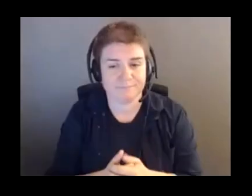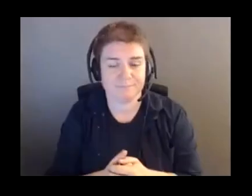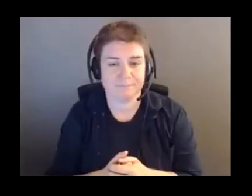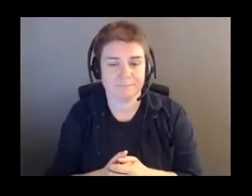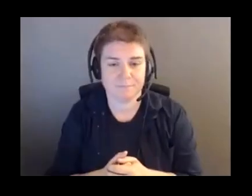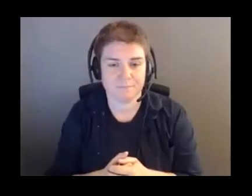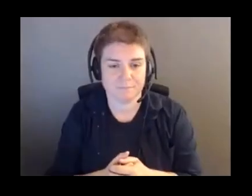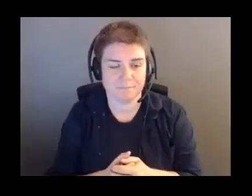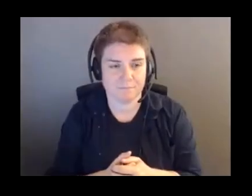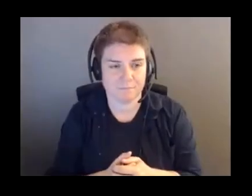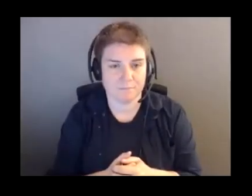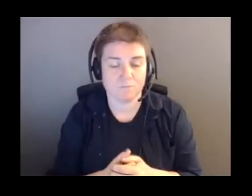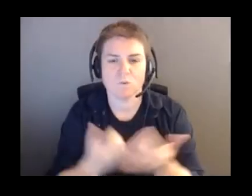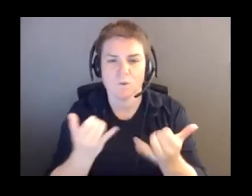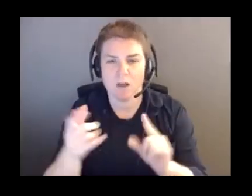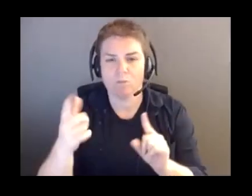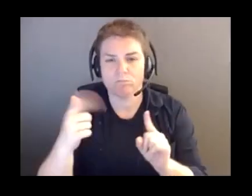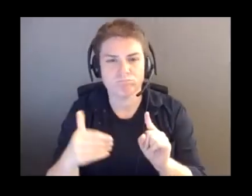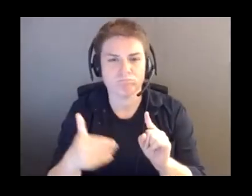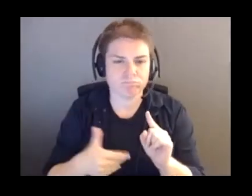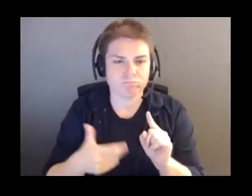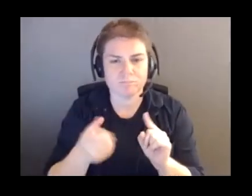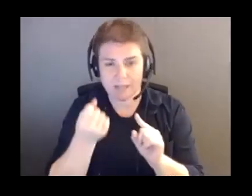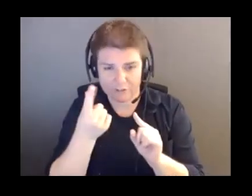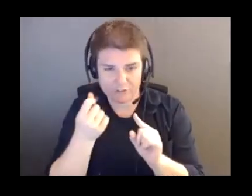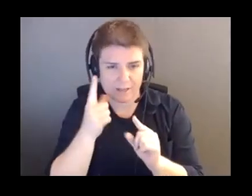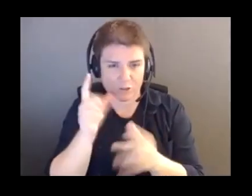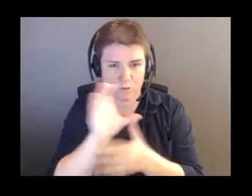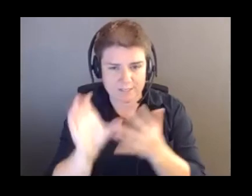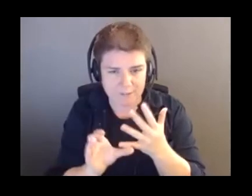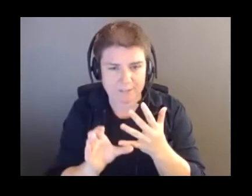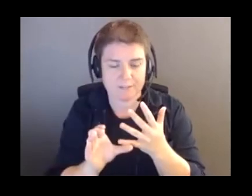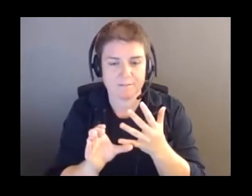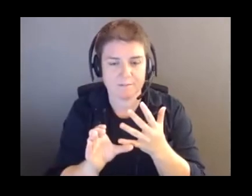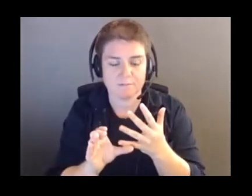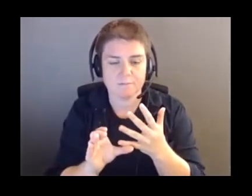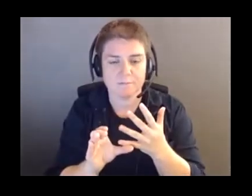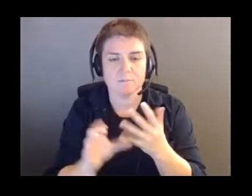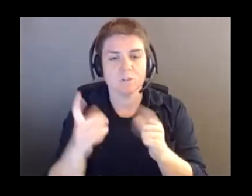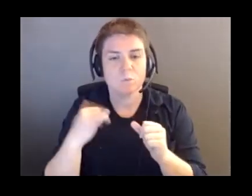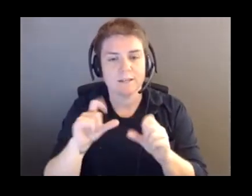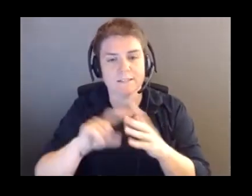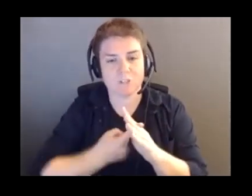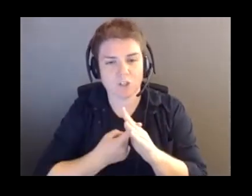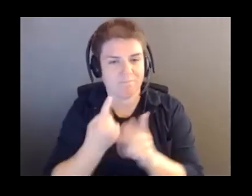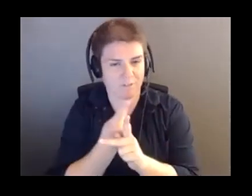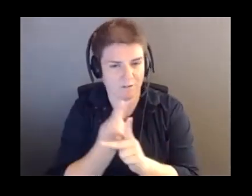Now that we have a sense of the criteria pieces, we can now start to explore how your application